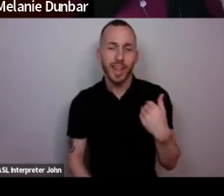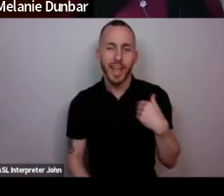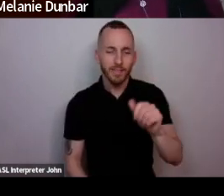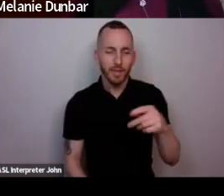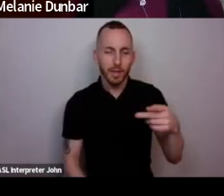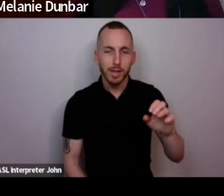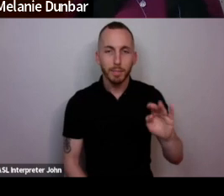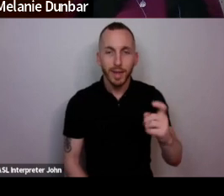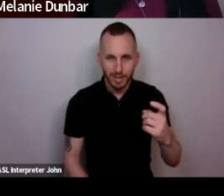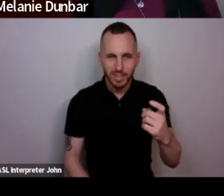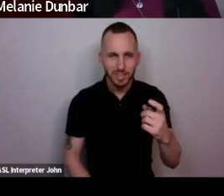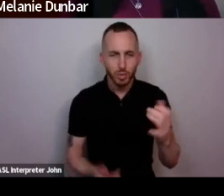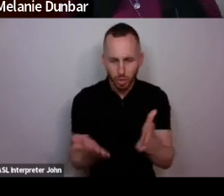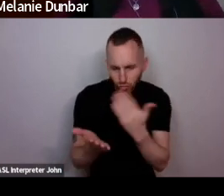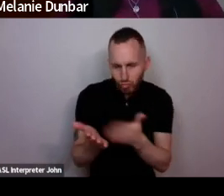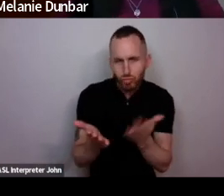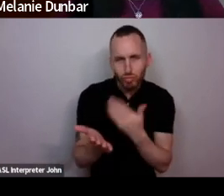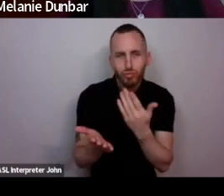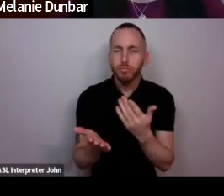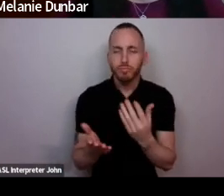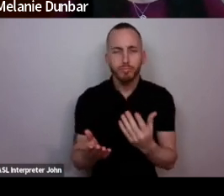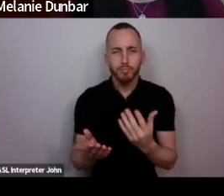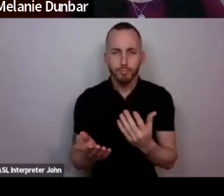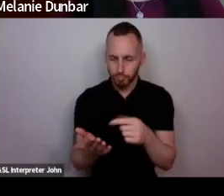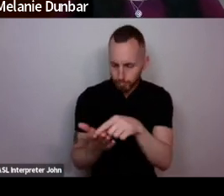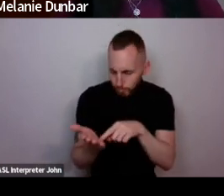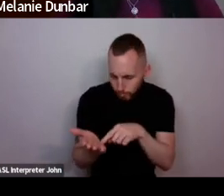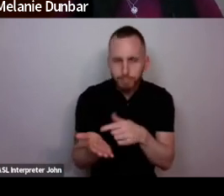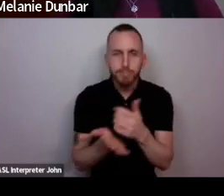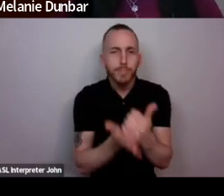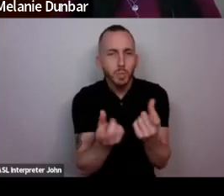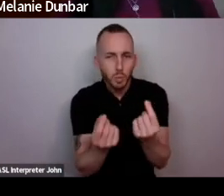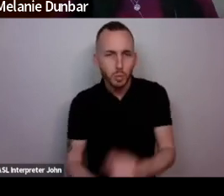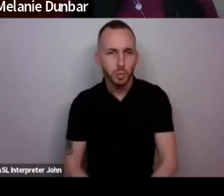in this arena. Now I'm going to turn it back over to Blythe who will talk about spiritual care.